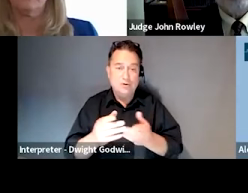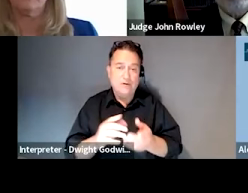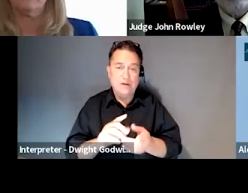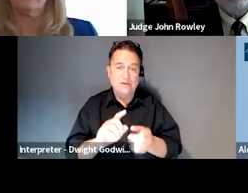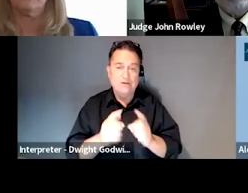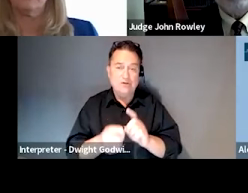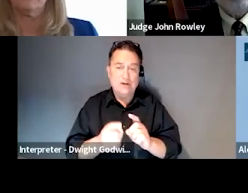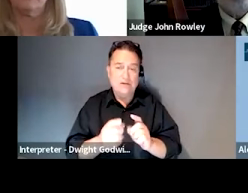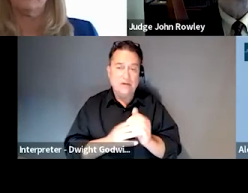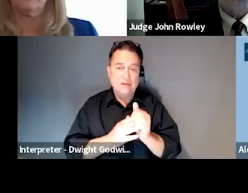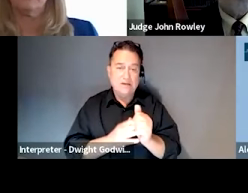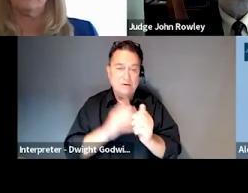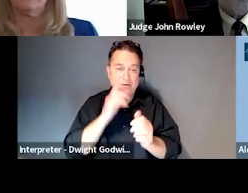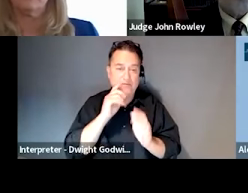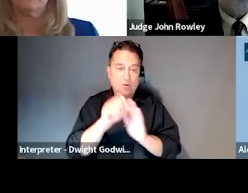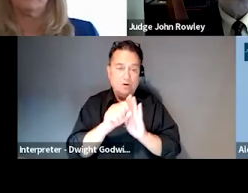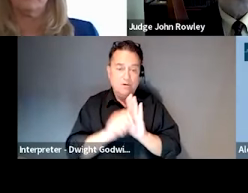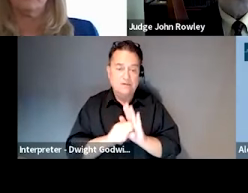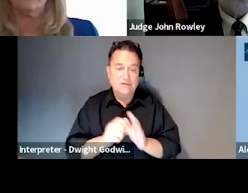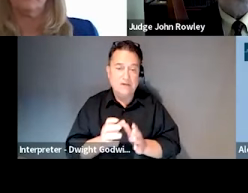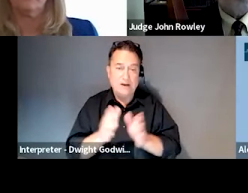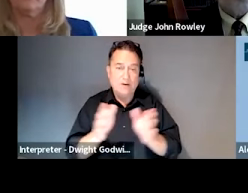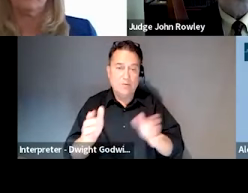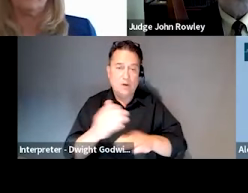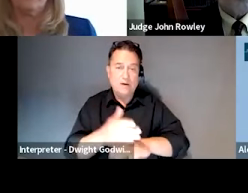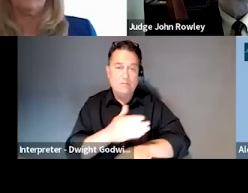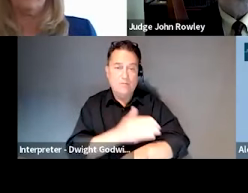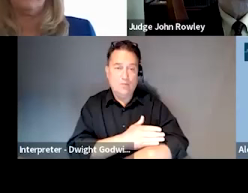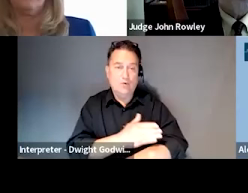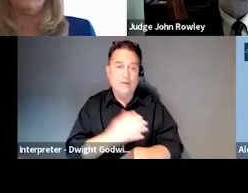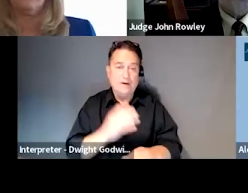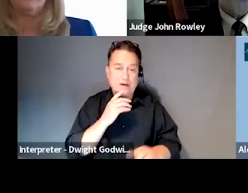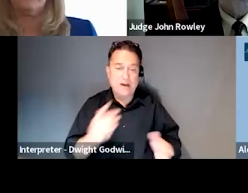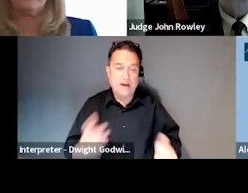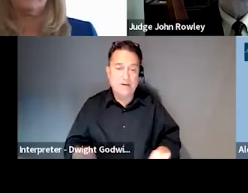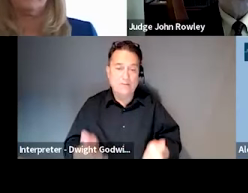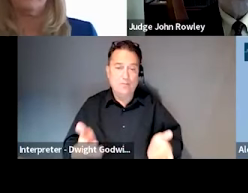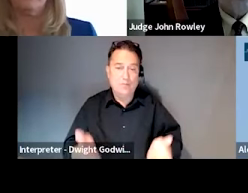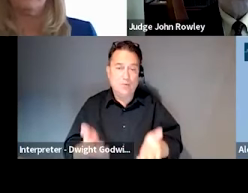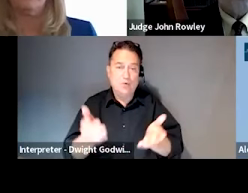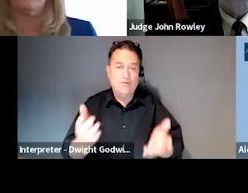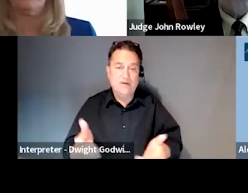for Statewide System Improvement initiative, enhancing system collaboration to improve outcomes